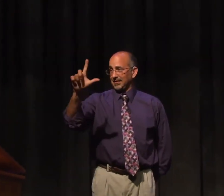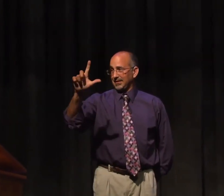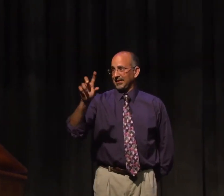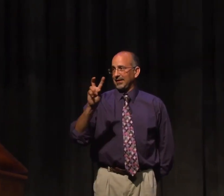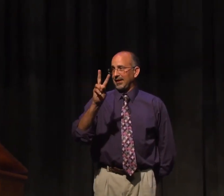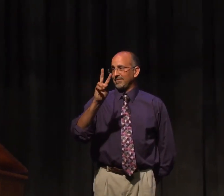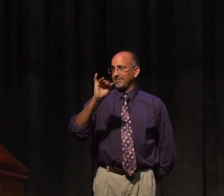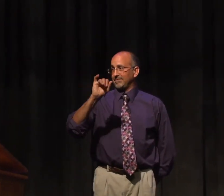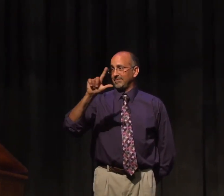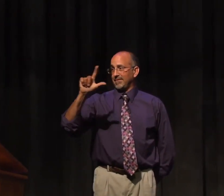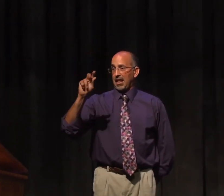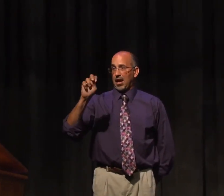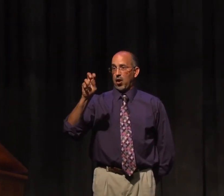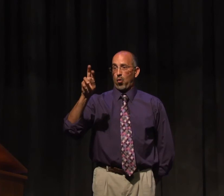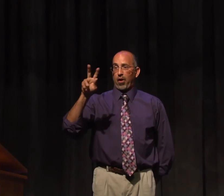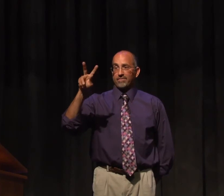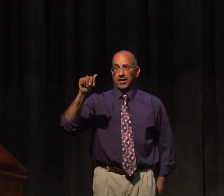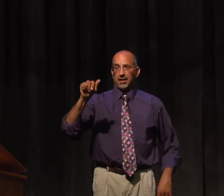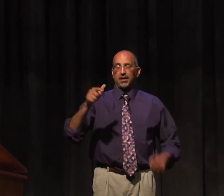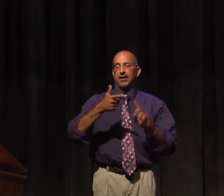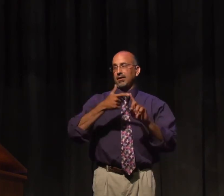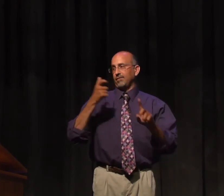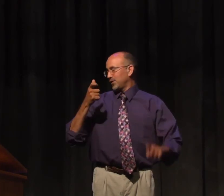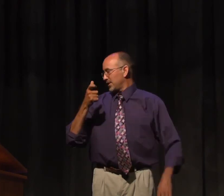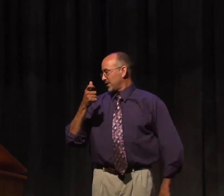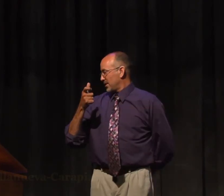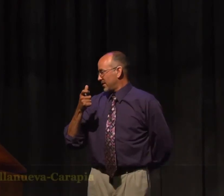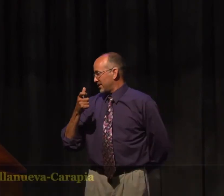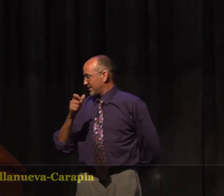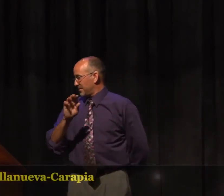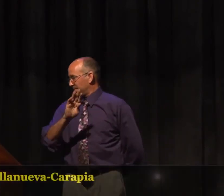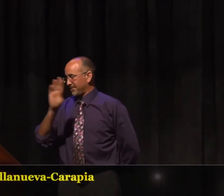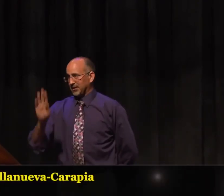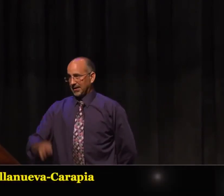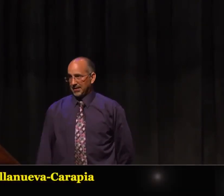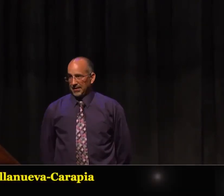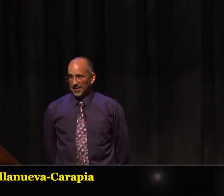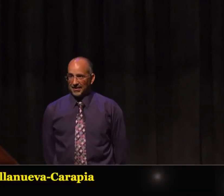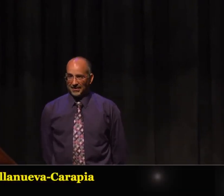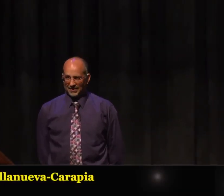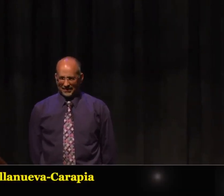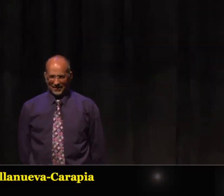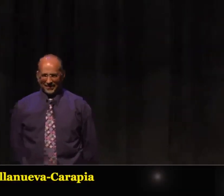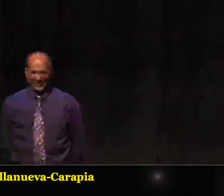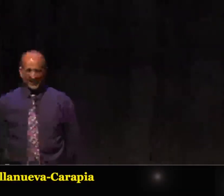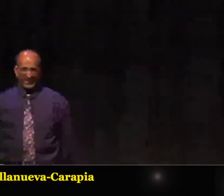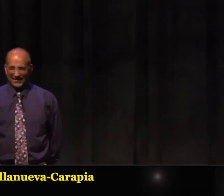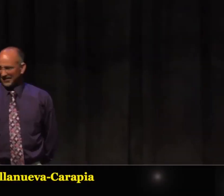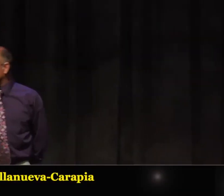Axel Villanueva from Beaverton